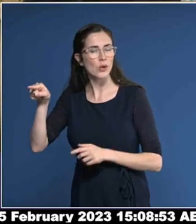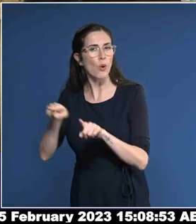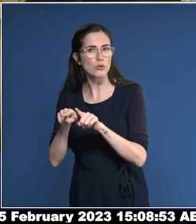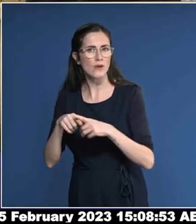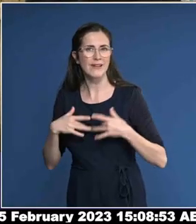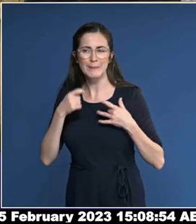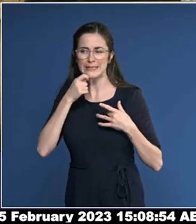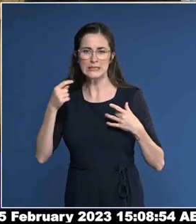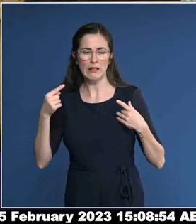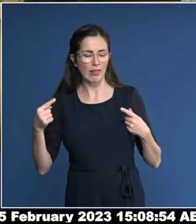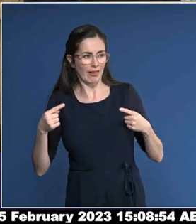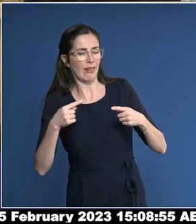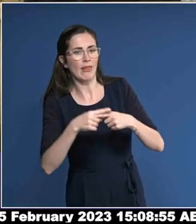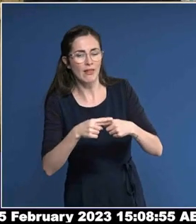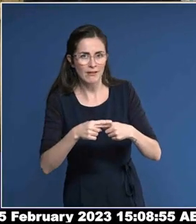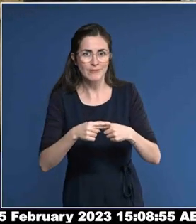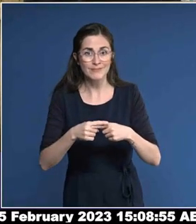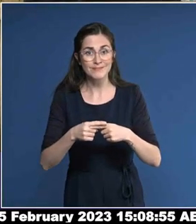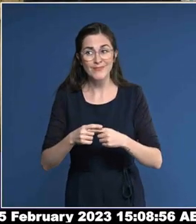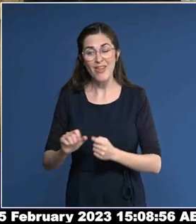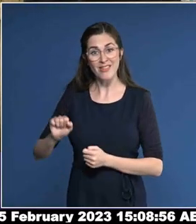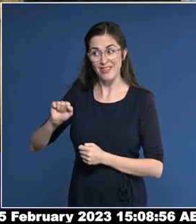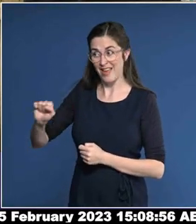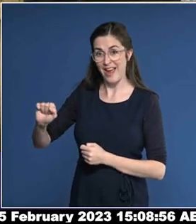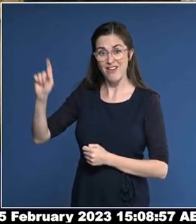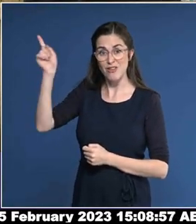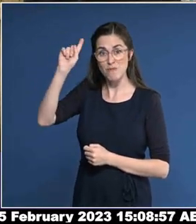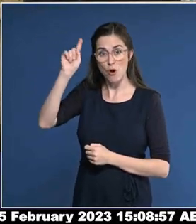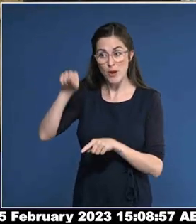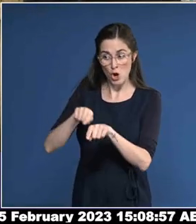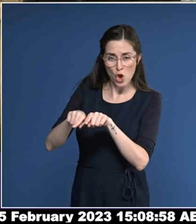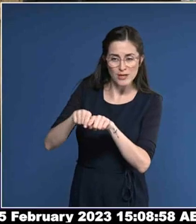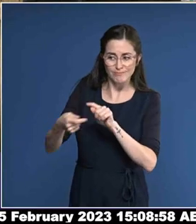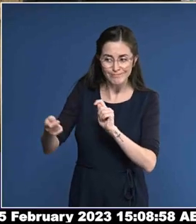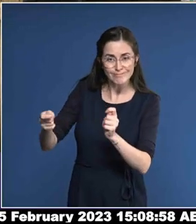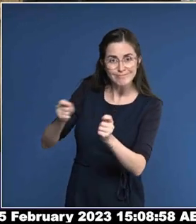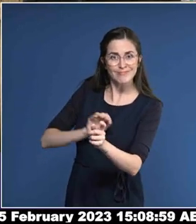I think, you know, they are also in a phase of learning and changing and growing.